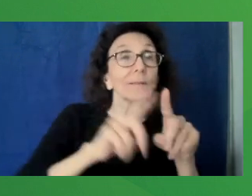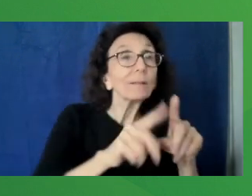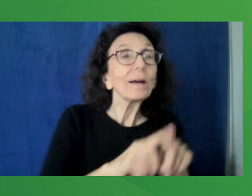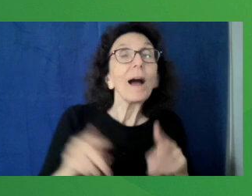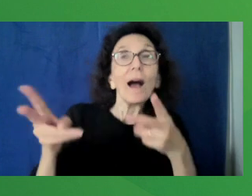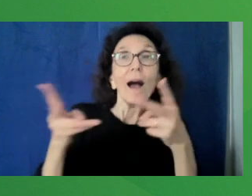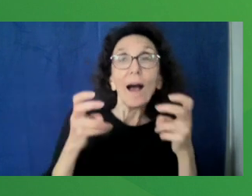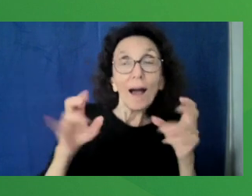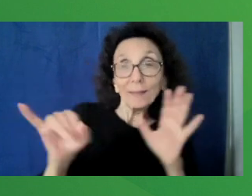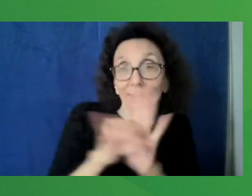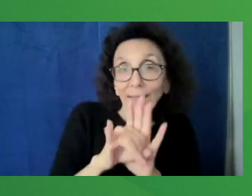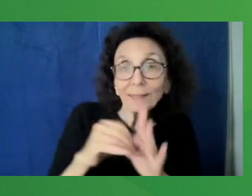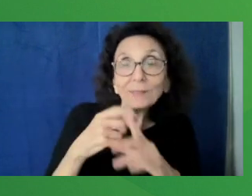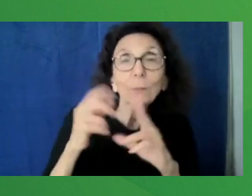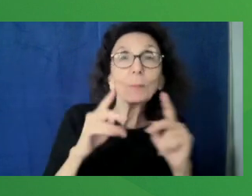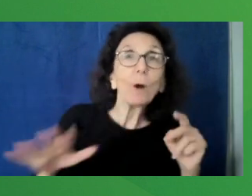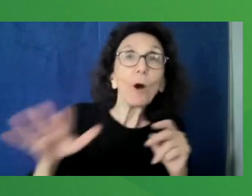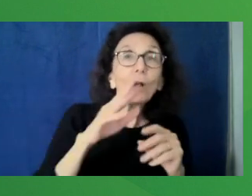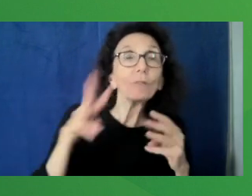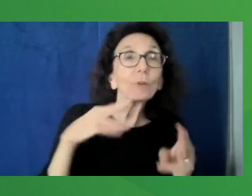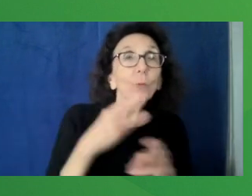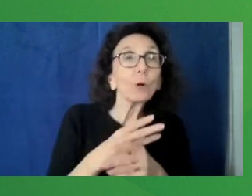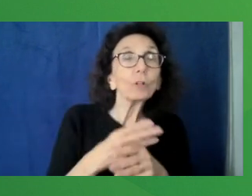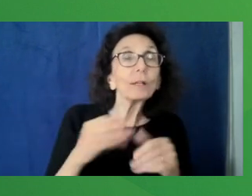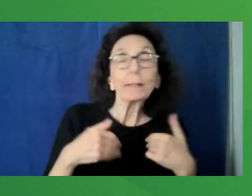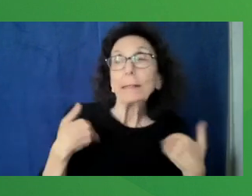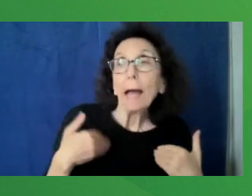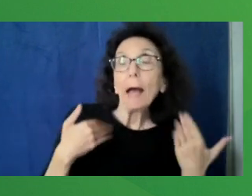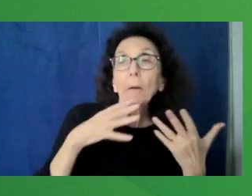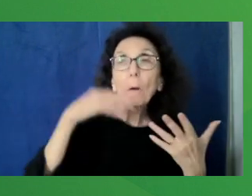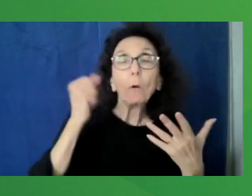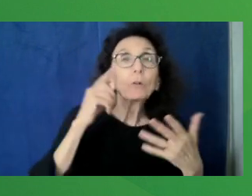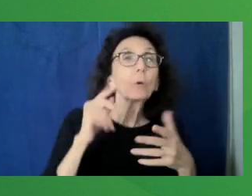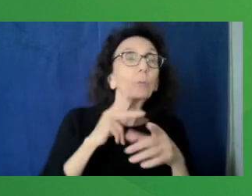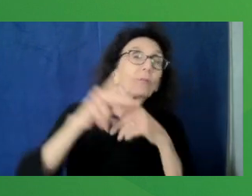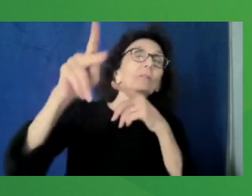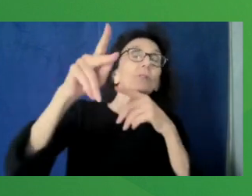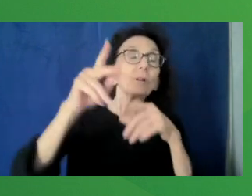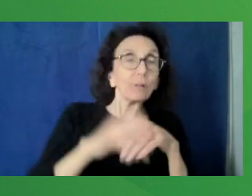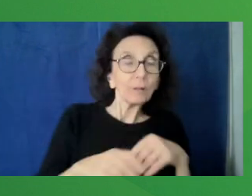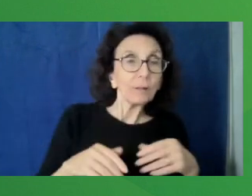different stages of their career, different places, different ethnicities, gender, et cetera.